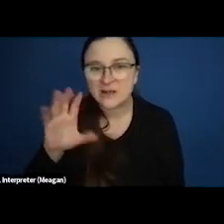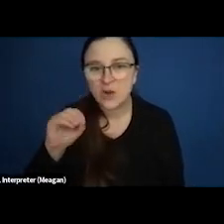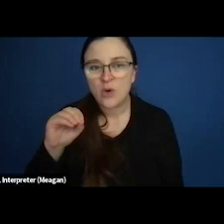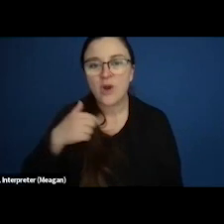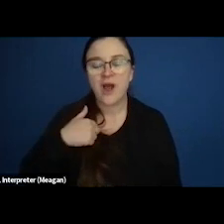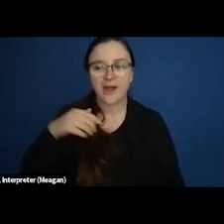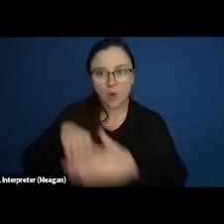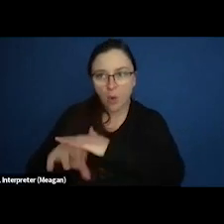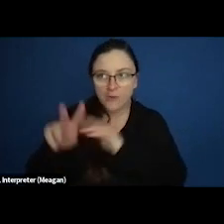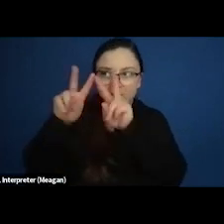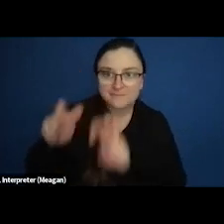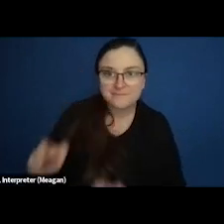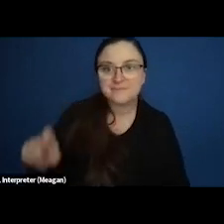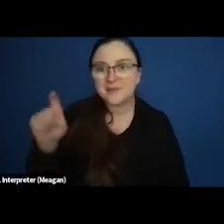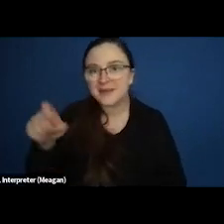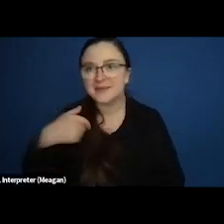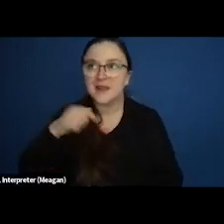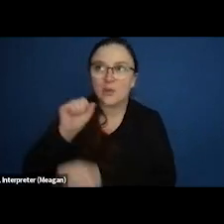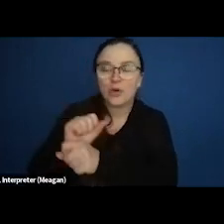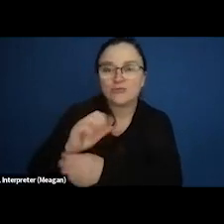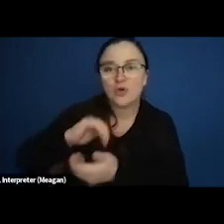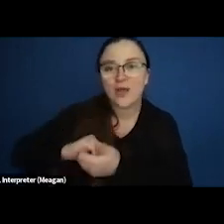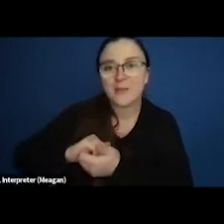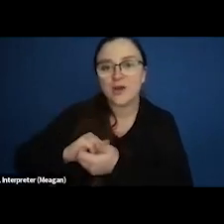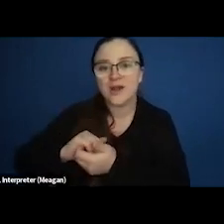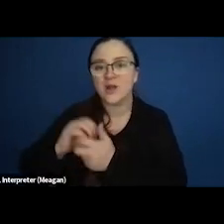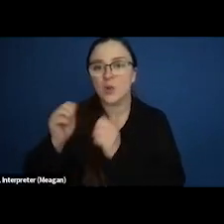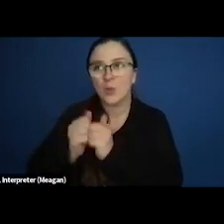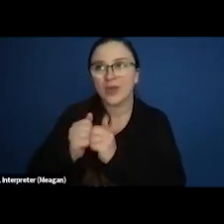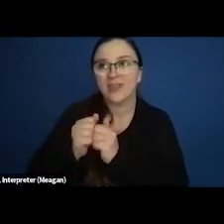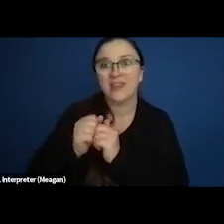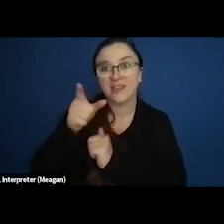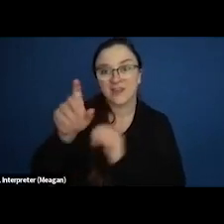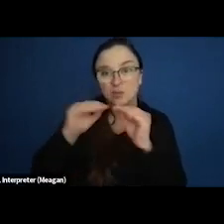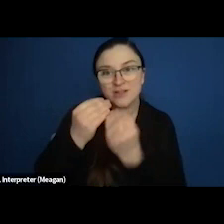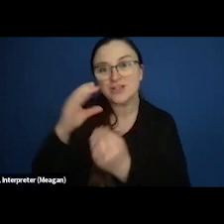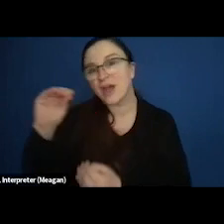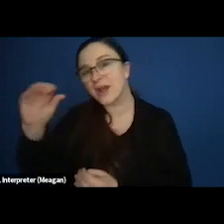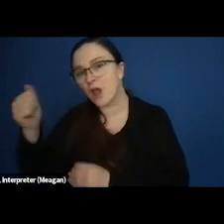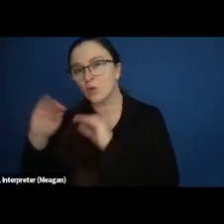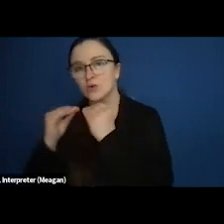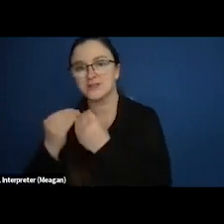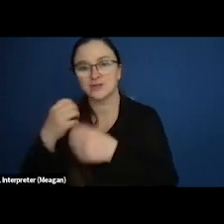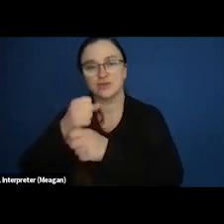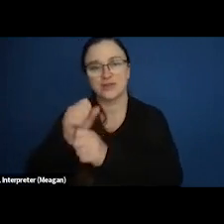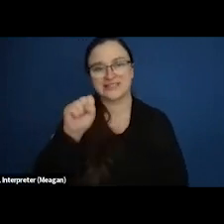and I work to collaborate with them in other organizations to create synergy.